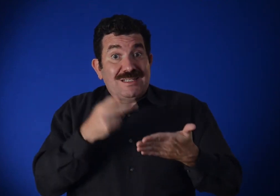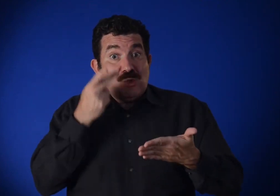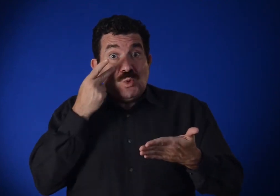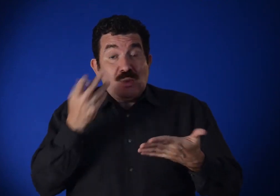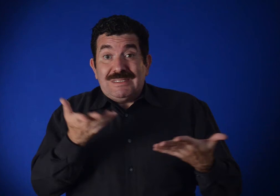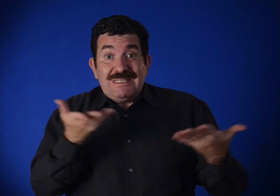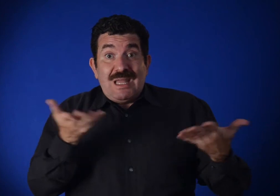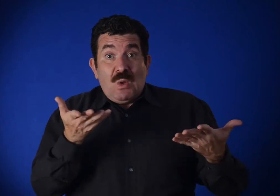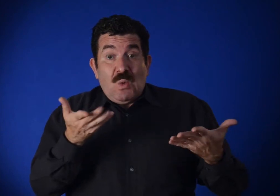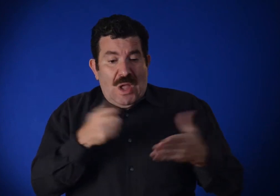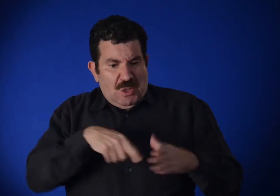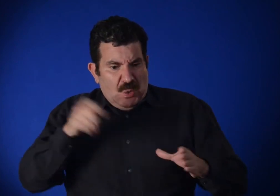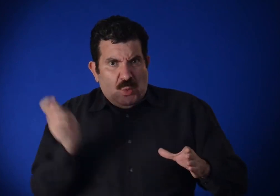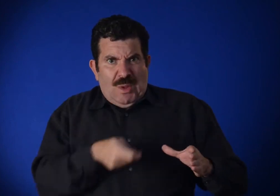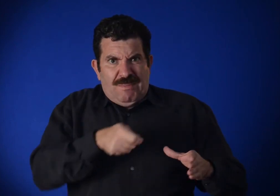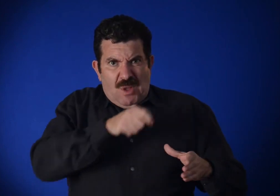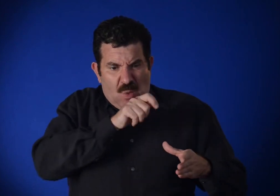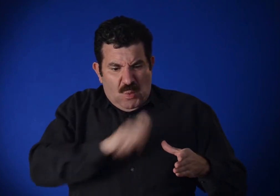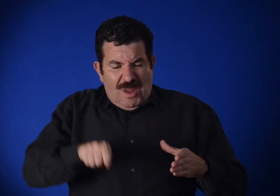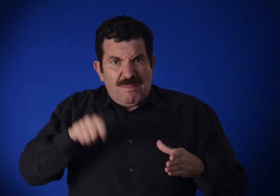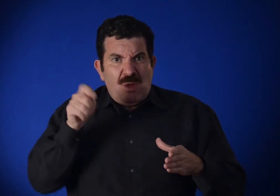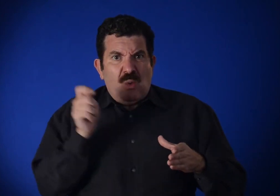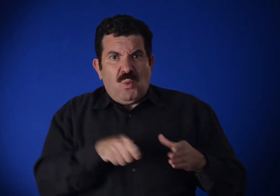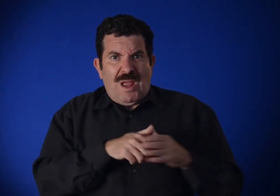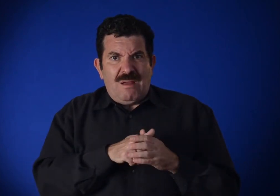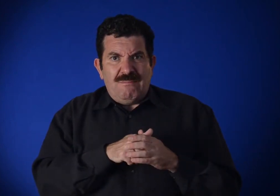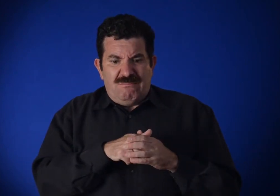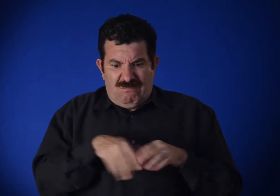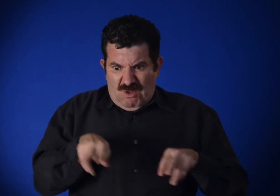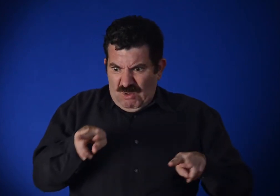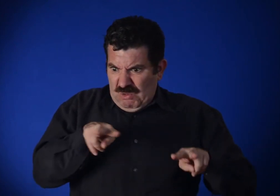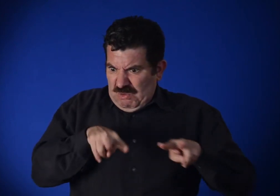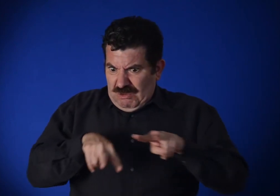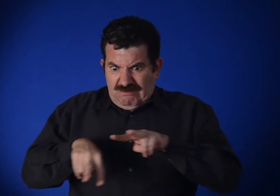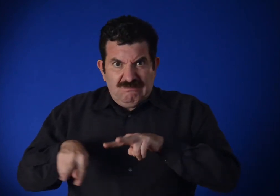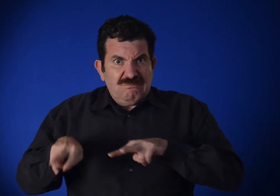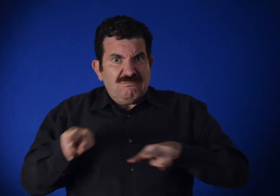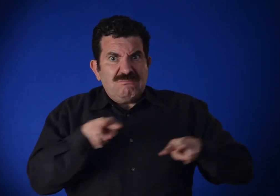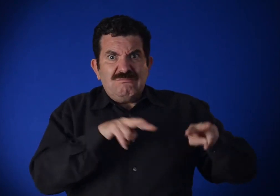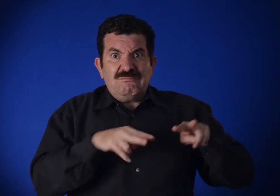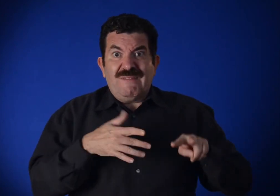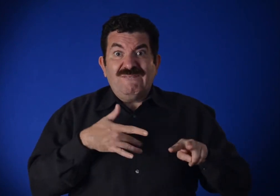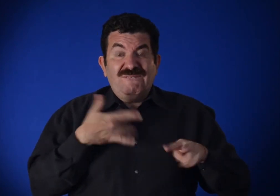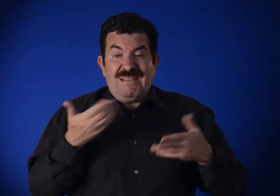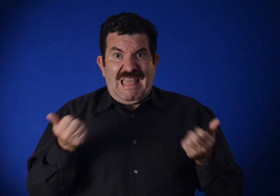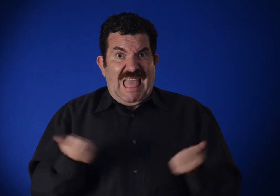going the full height of the canvas.